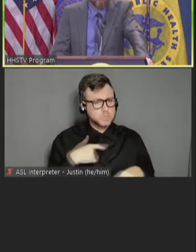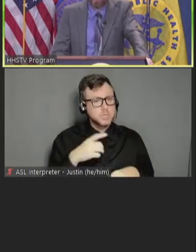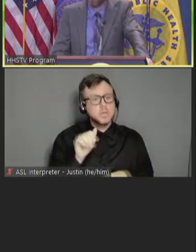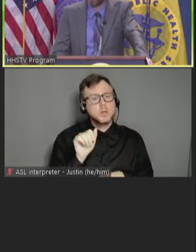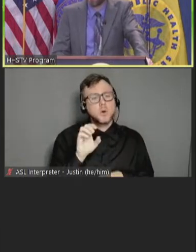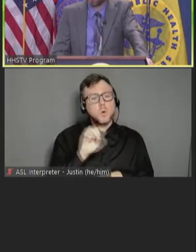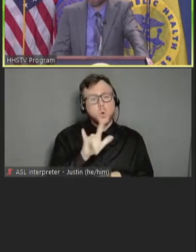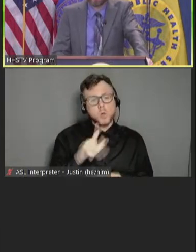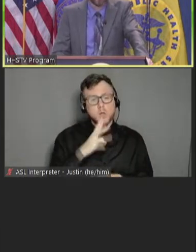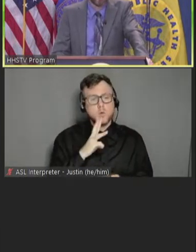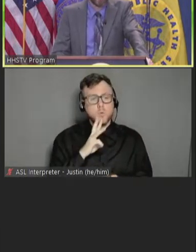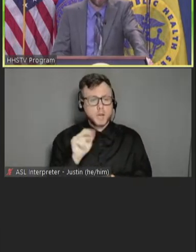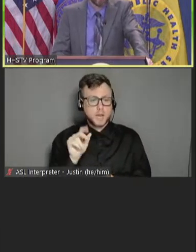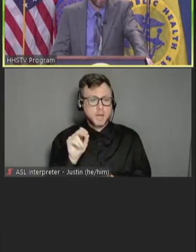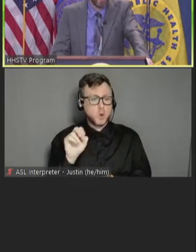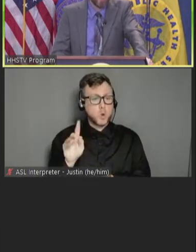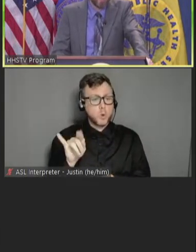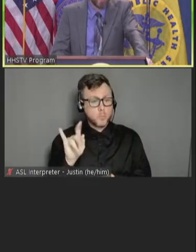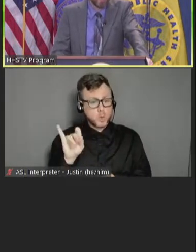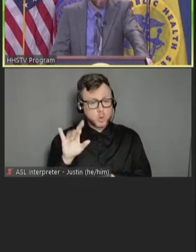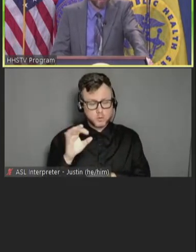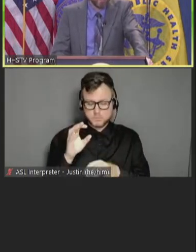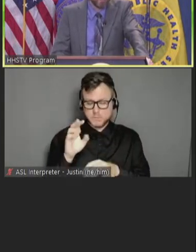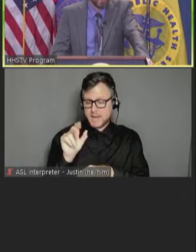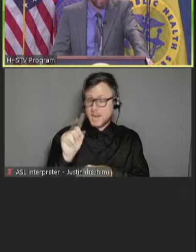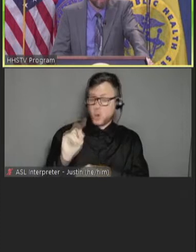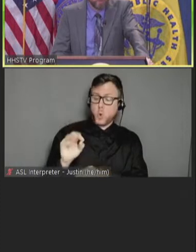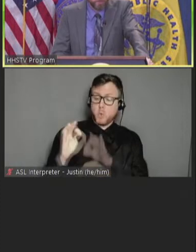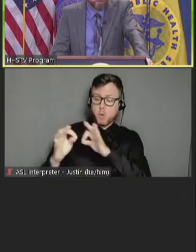where there have been several clinical trials within that space, particularly for influenza,